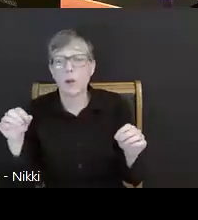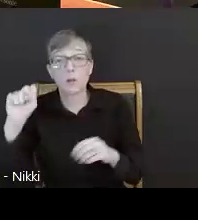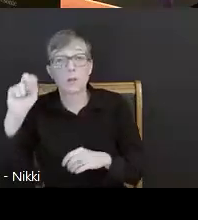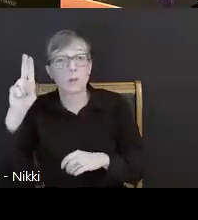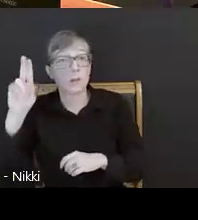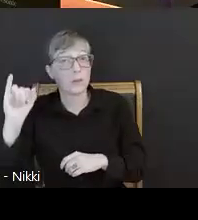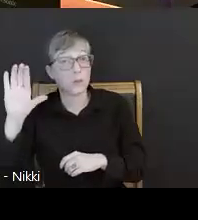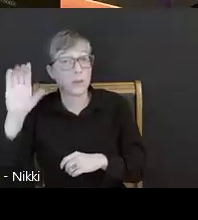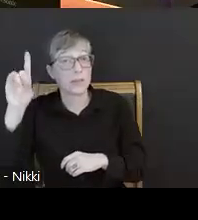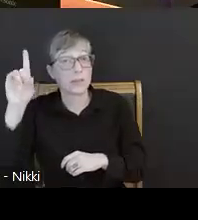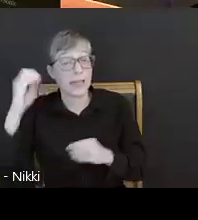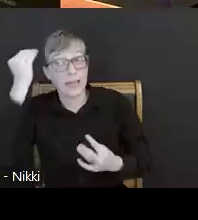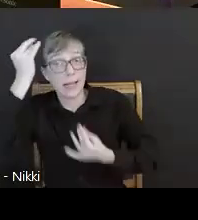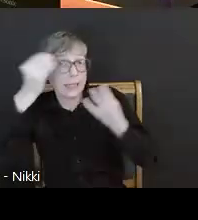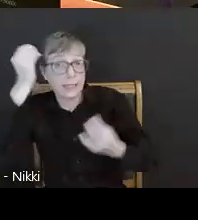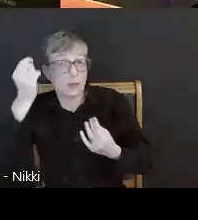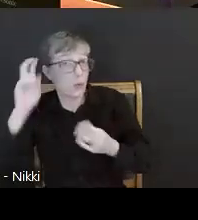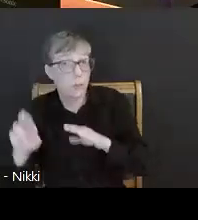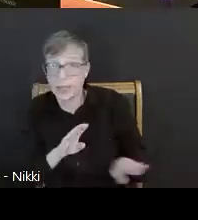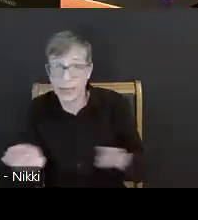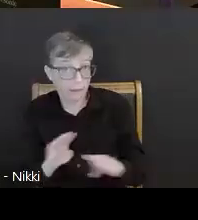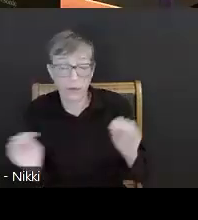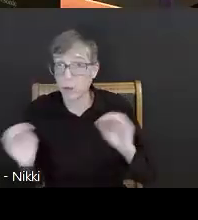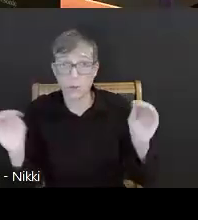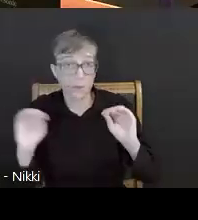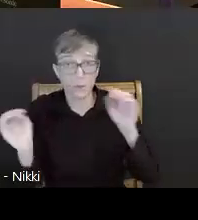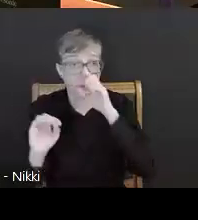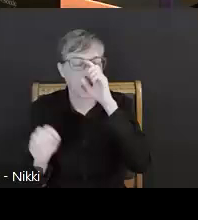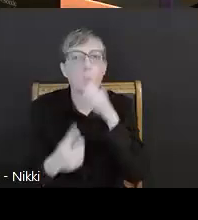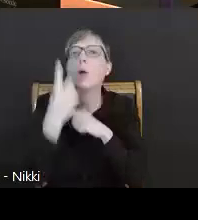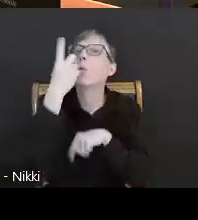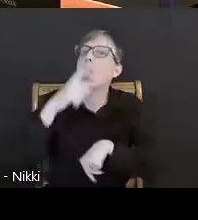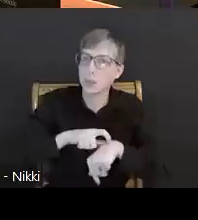aside from a time when there was an interaction with medication which caused her to feel suicidal